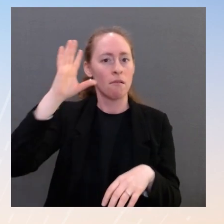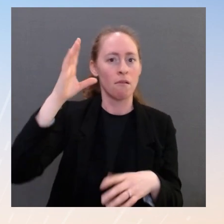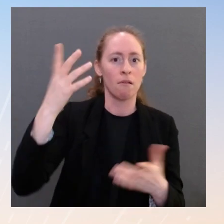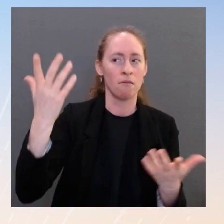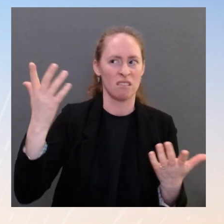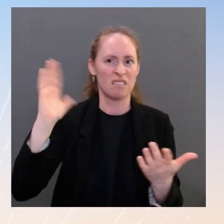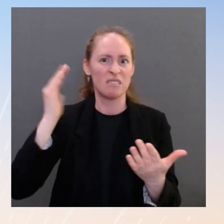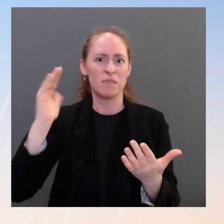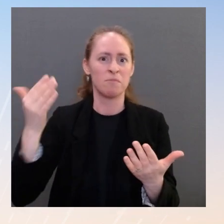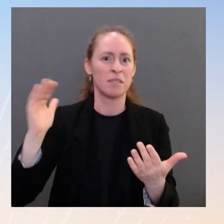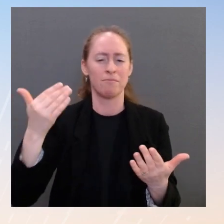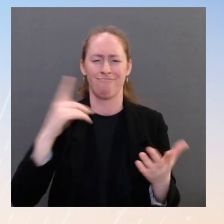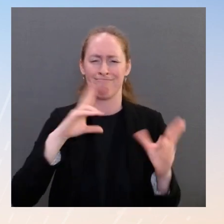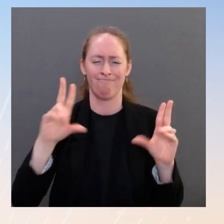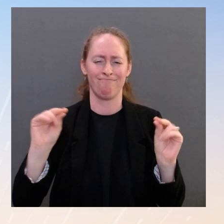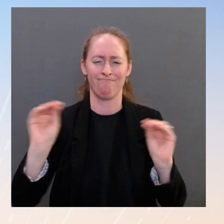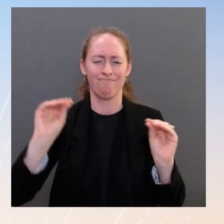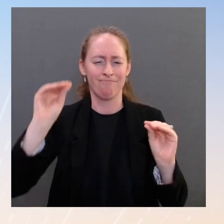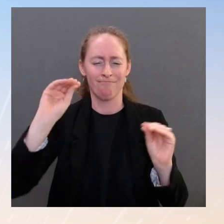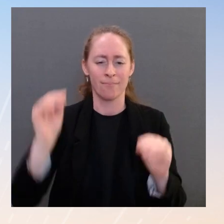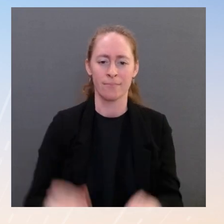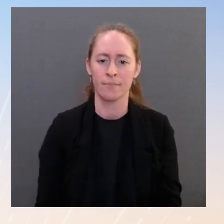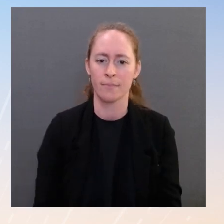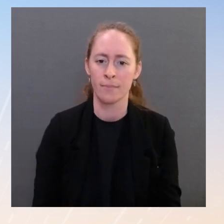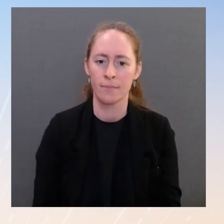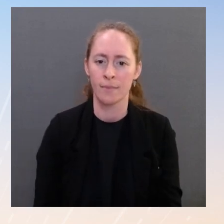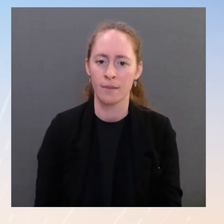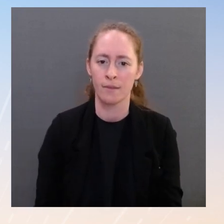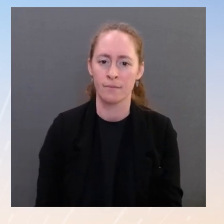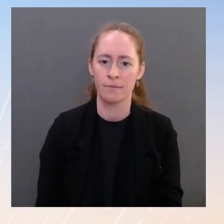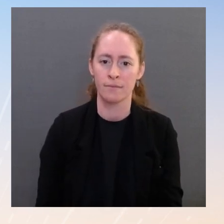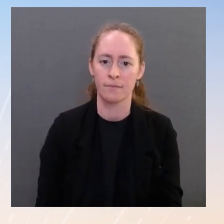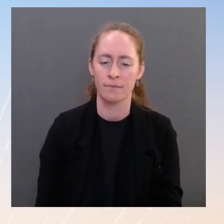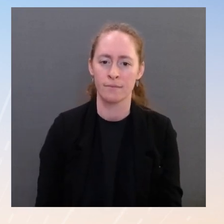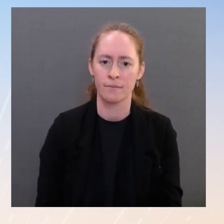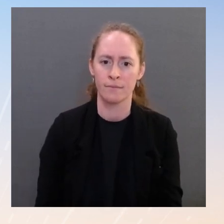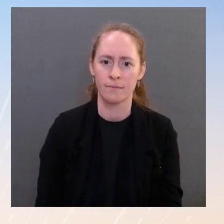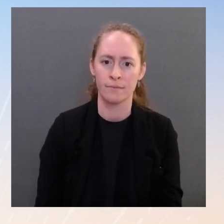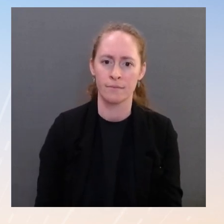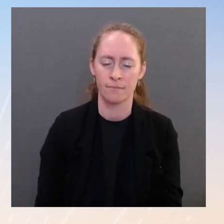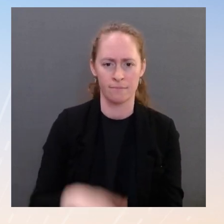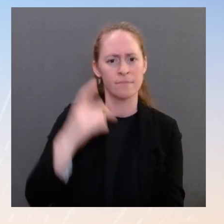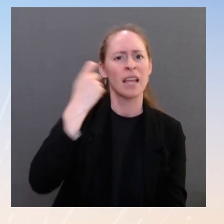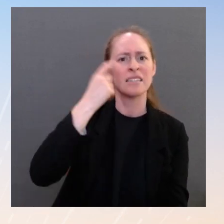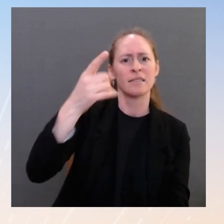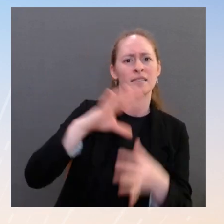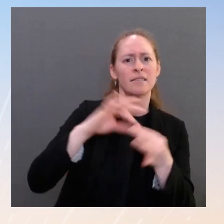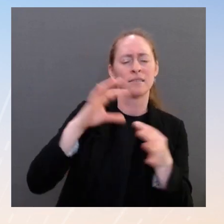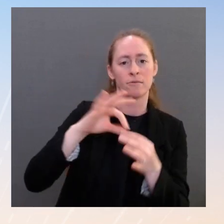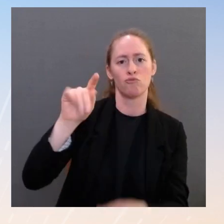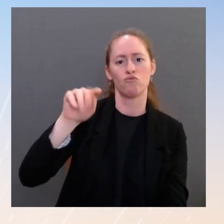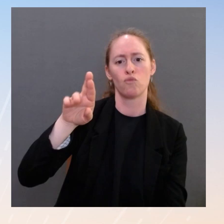on Trevor Reed's condition after his release or any treatments that he might have received following his release? Ms. Psaki: Well, you know,